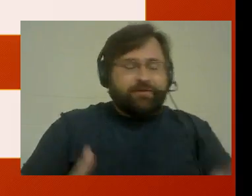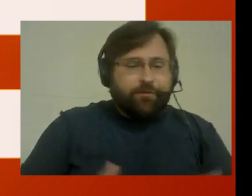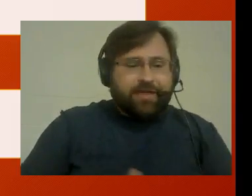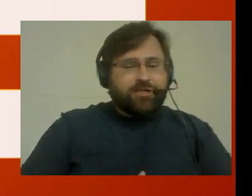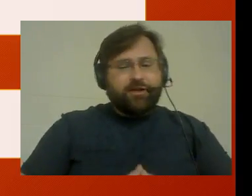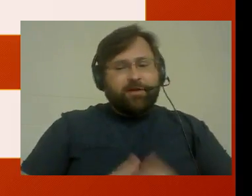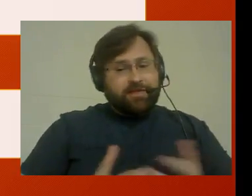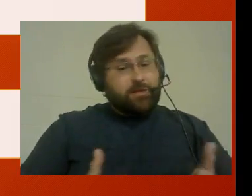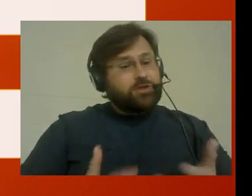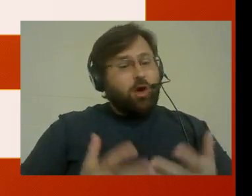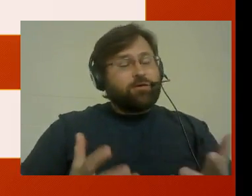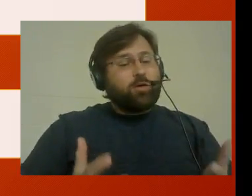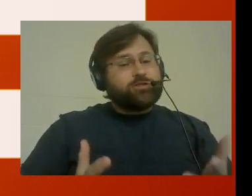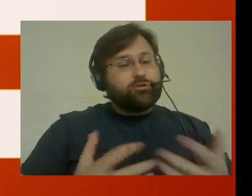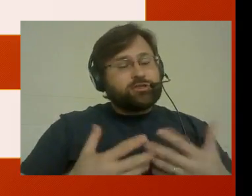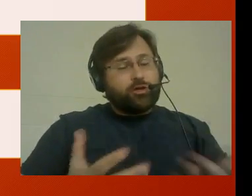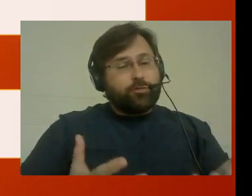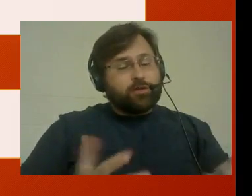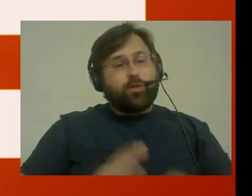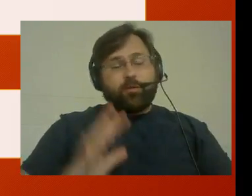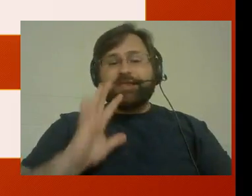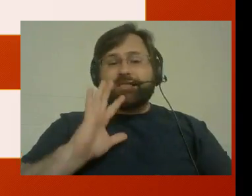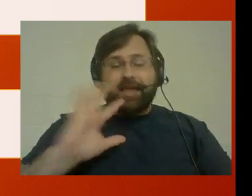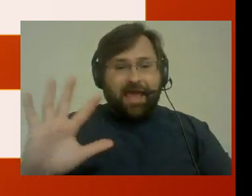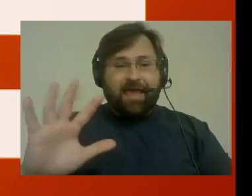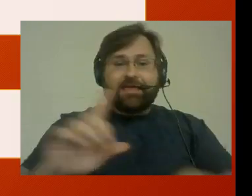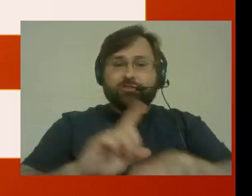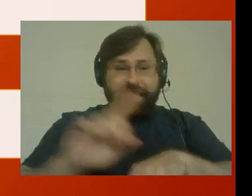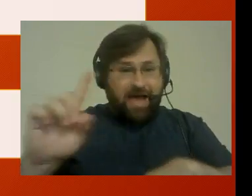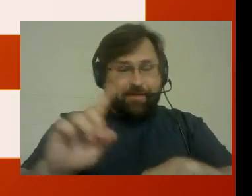information it's also often used in numeral corporation like age or time